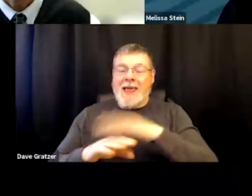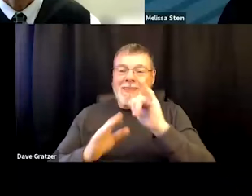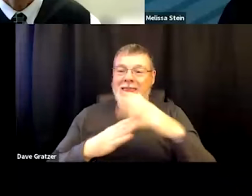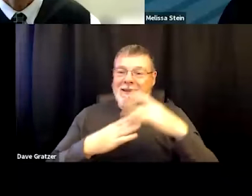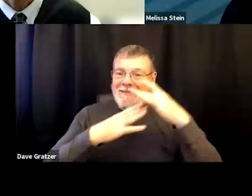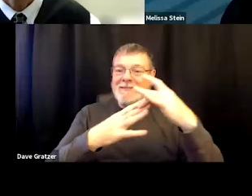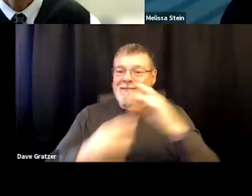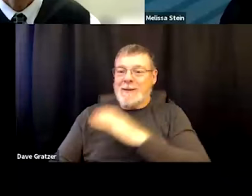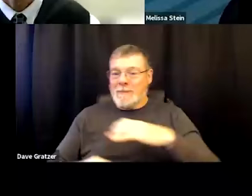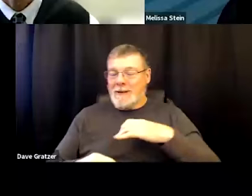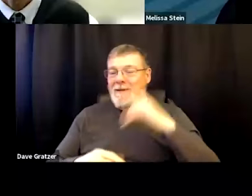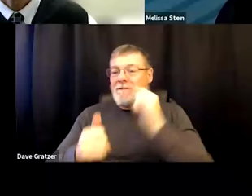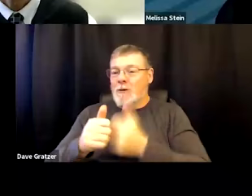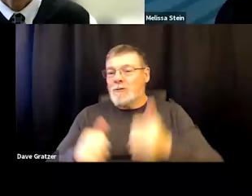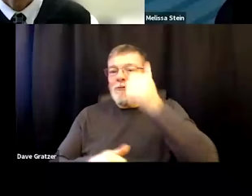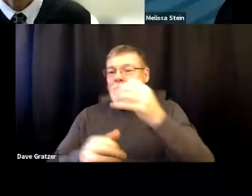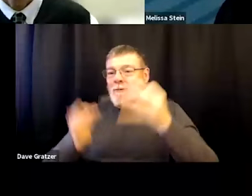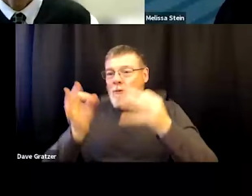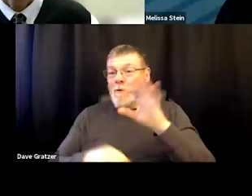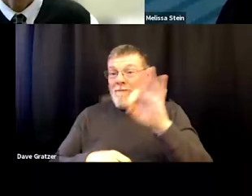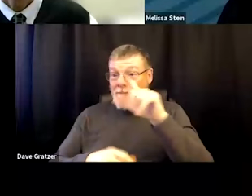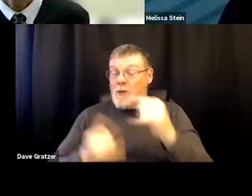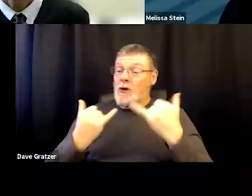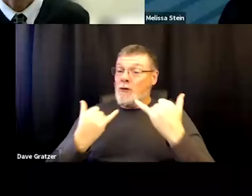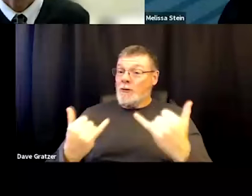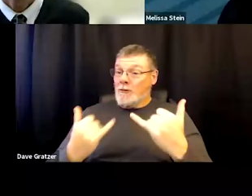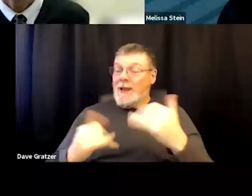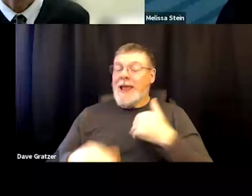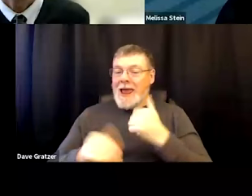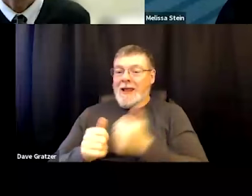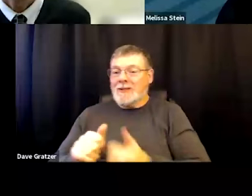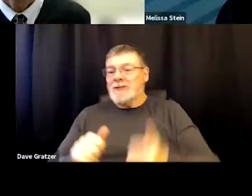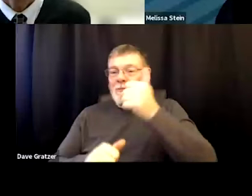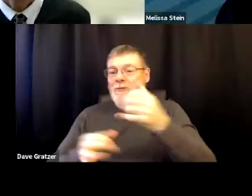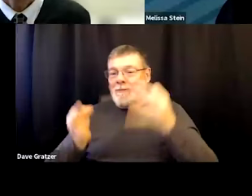for the Supreme Court of Florida. He currently serves on the Florida Supreme Court's Steering Committee